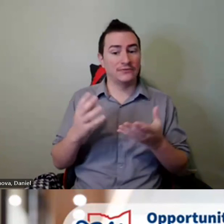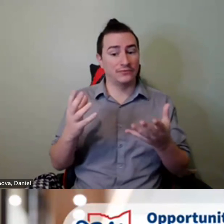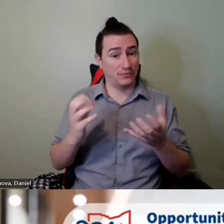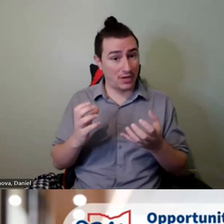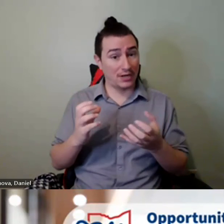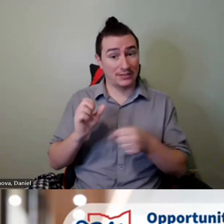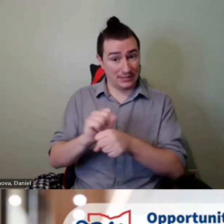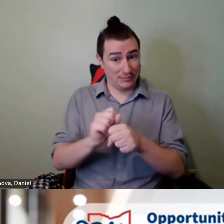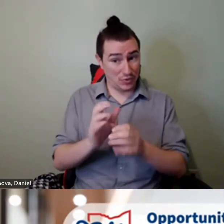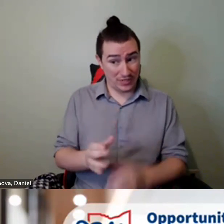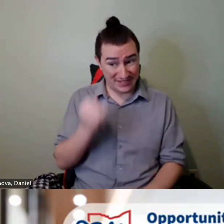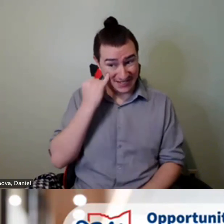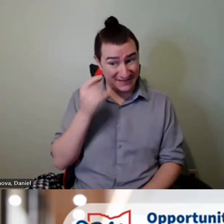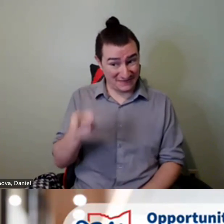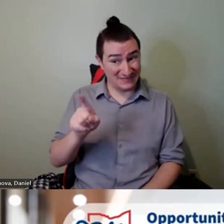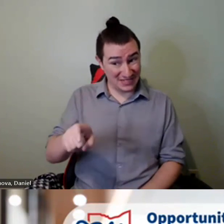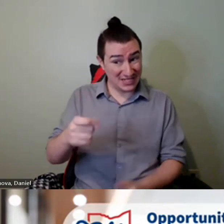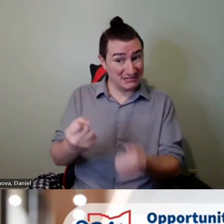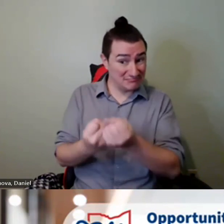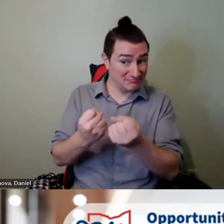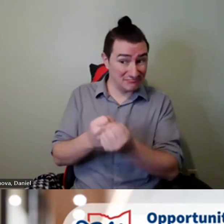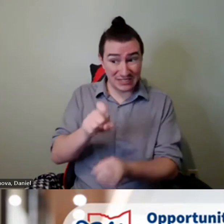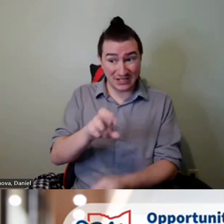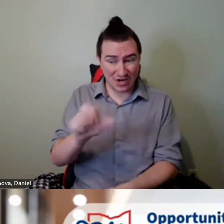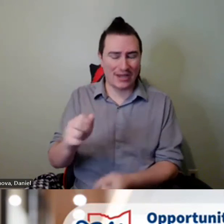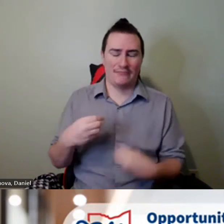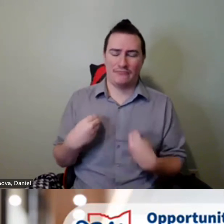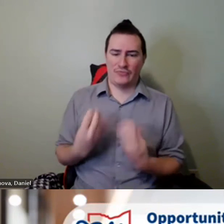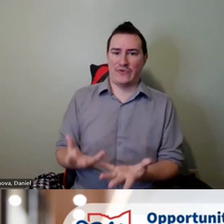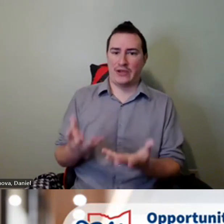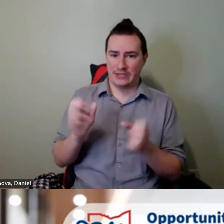so you can provide accommodations that are needed to help them perform the job.